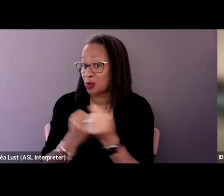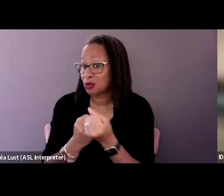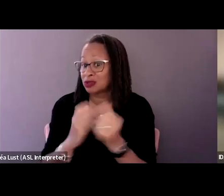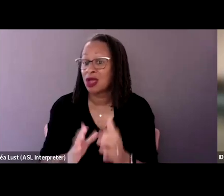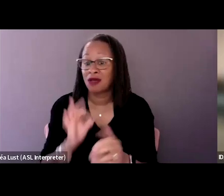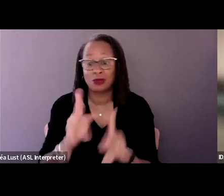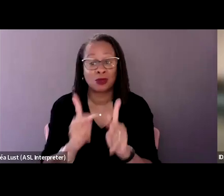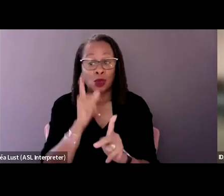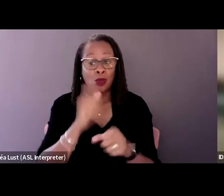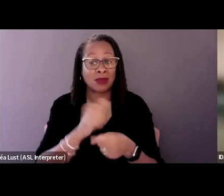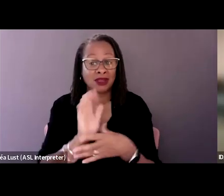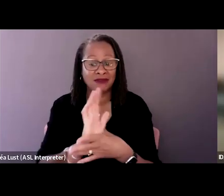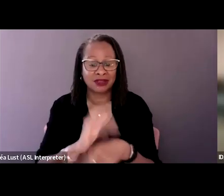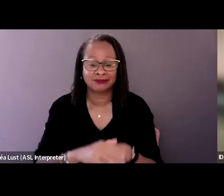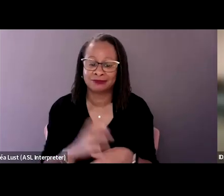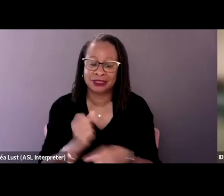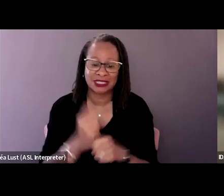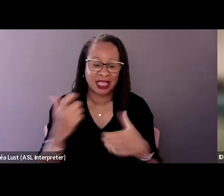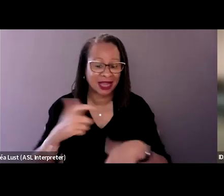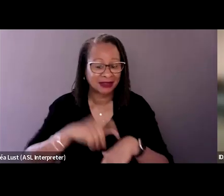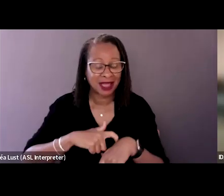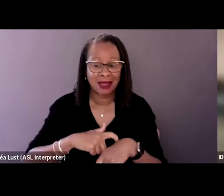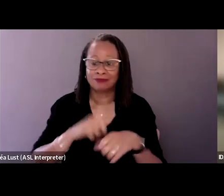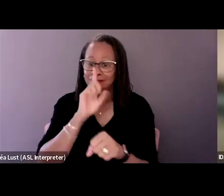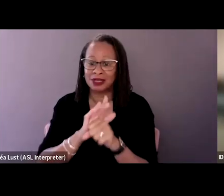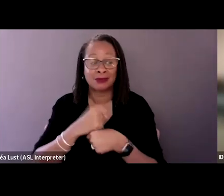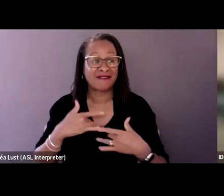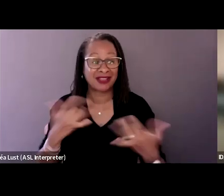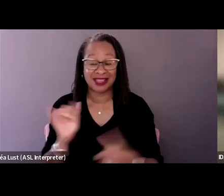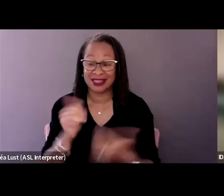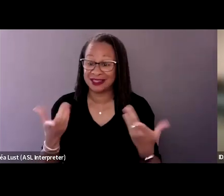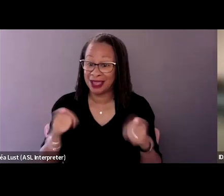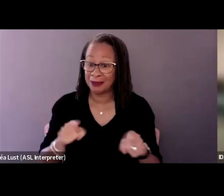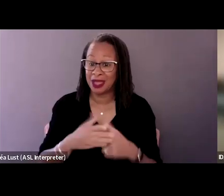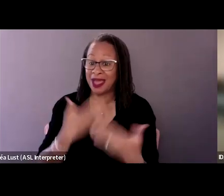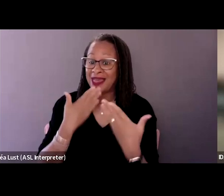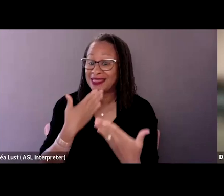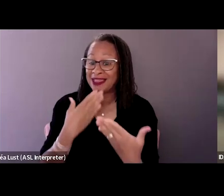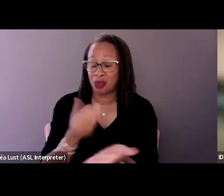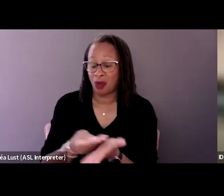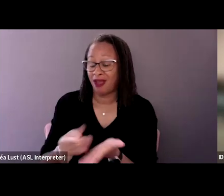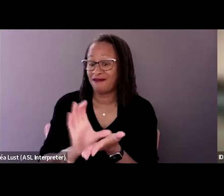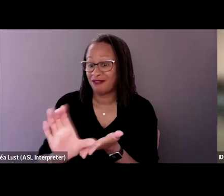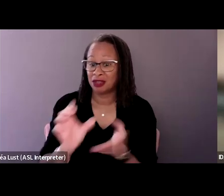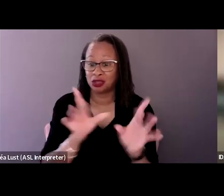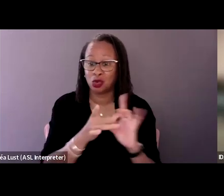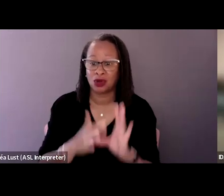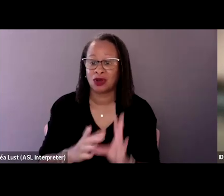It takes a lot of time and dedication to make events like this happen. So we wanna thank our funds coordinator, Katie Hurley,